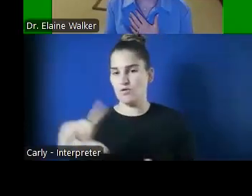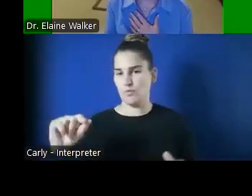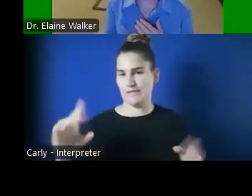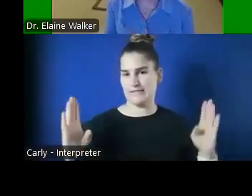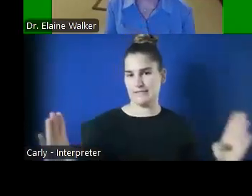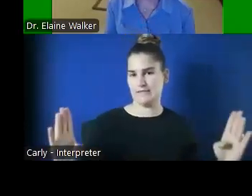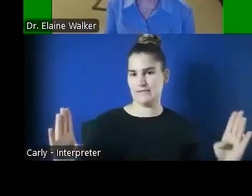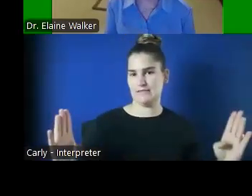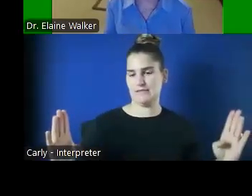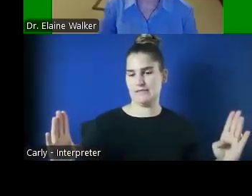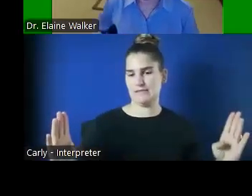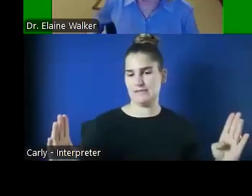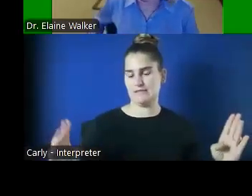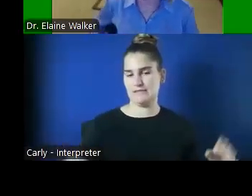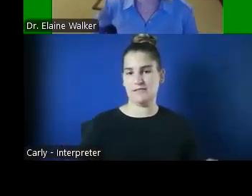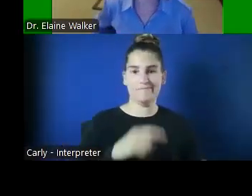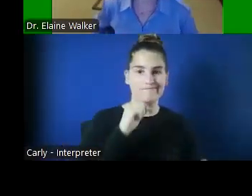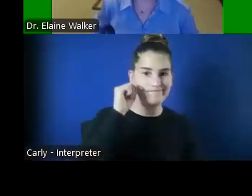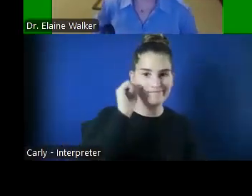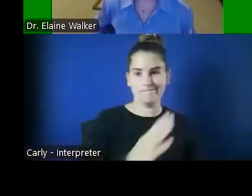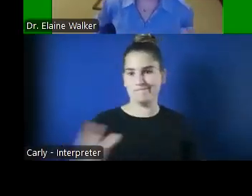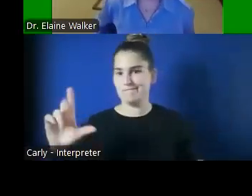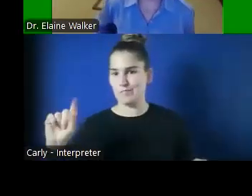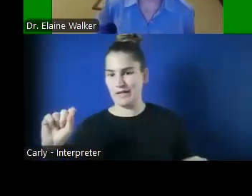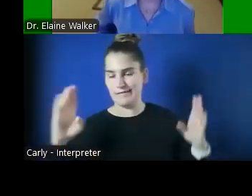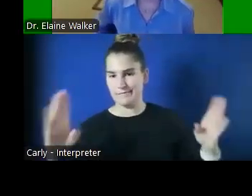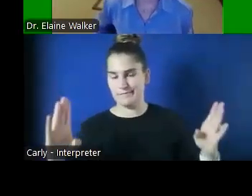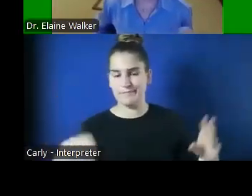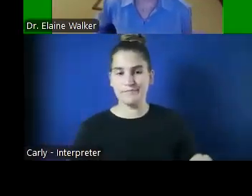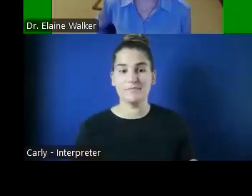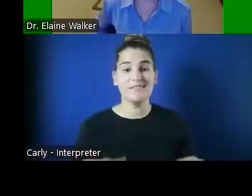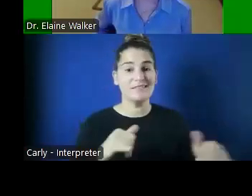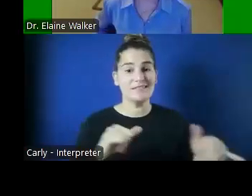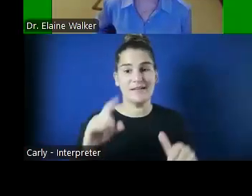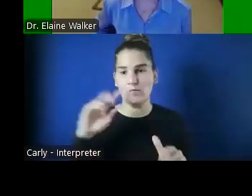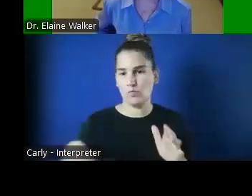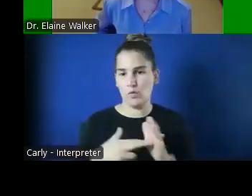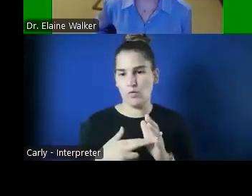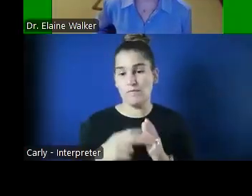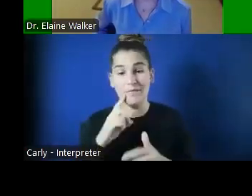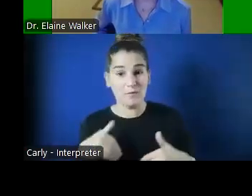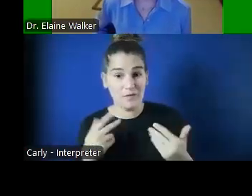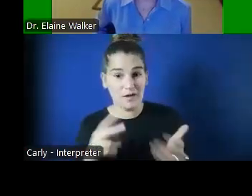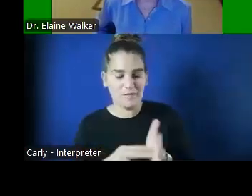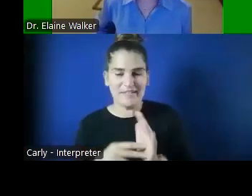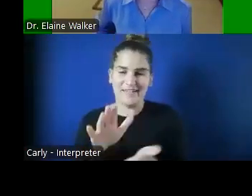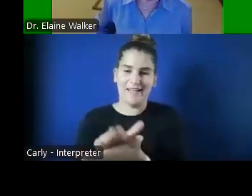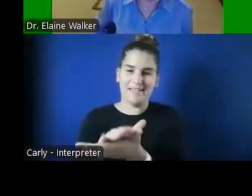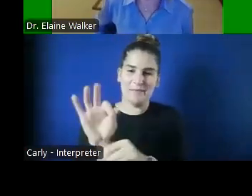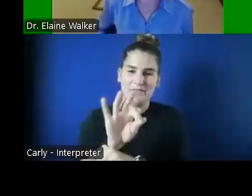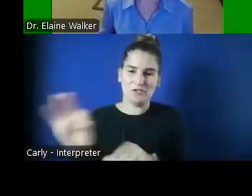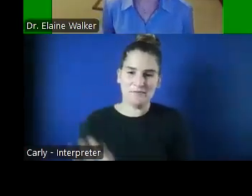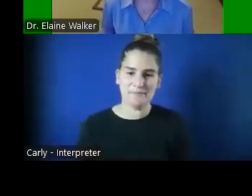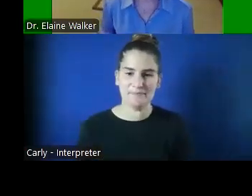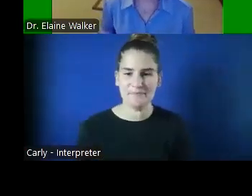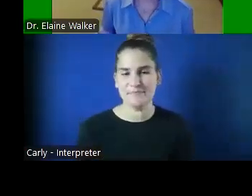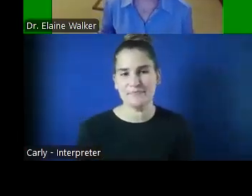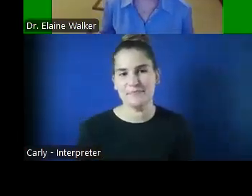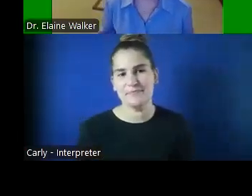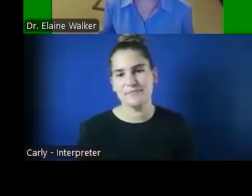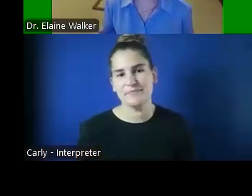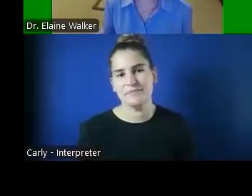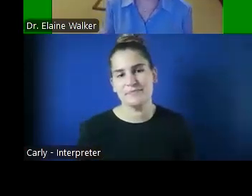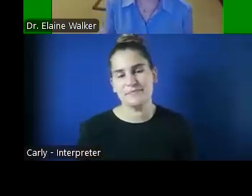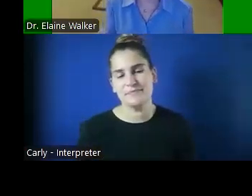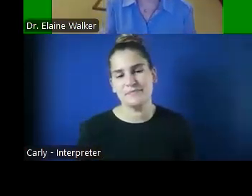same with ro functioning which for youth would be academic functioning and looking for example at